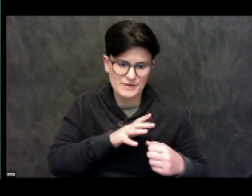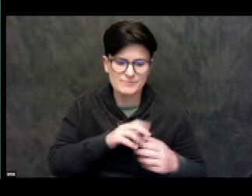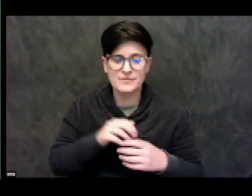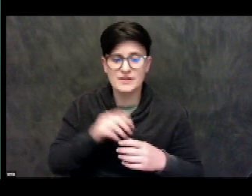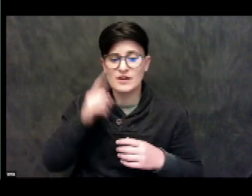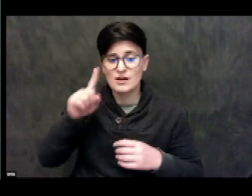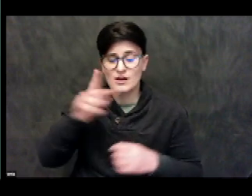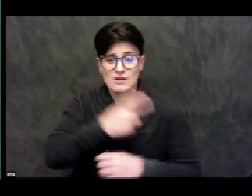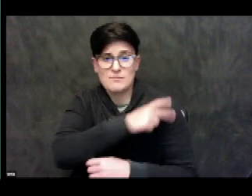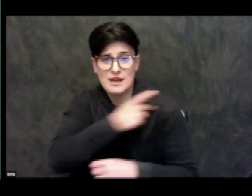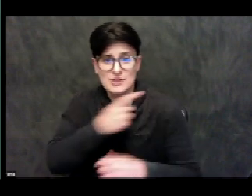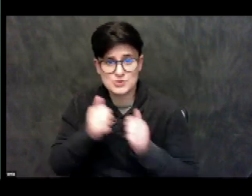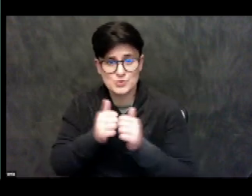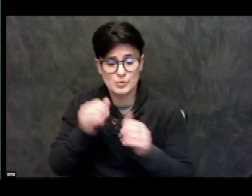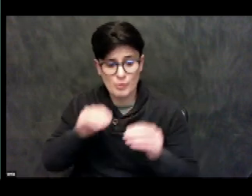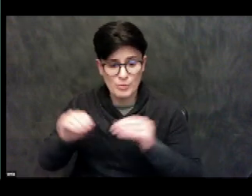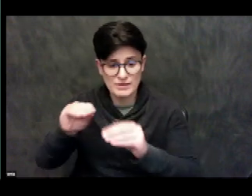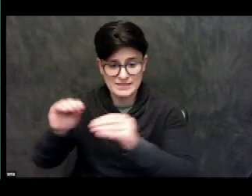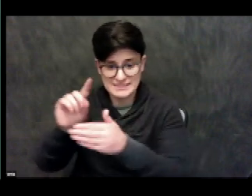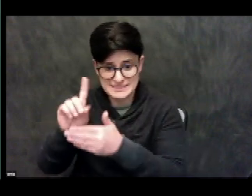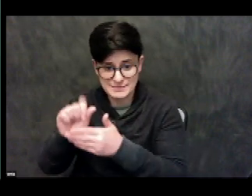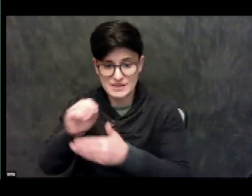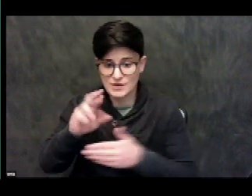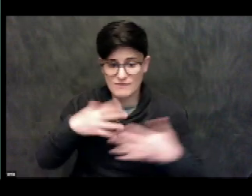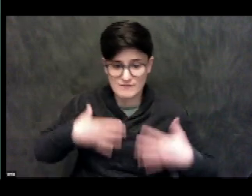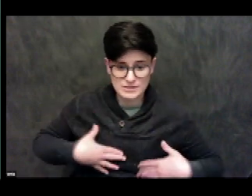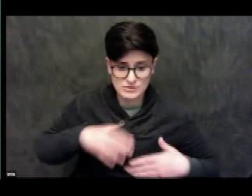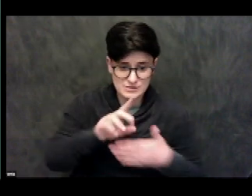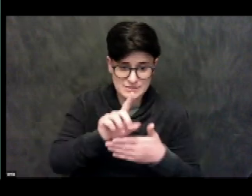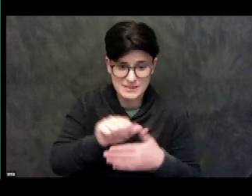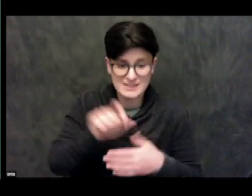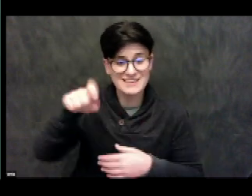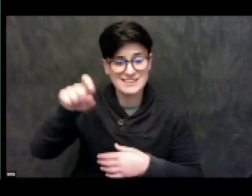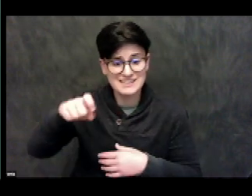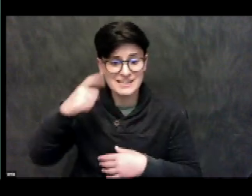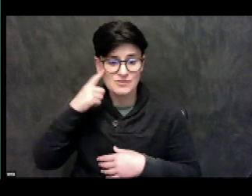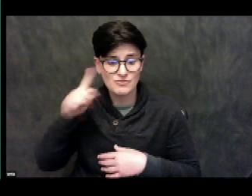the need for preconception education is higher, and the benefits of high quality counseling